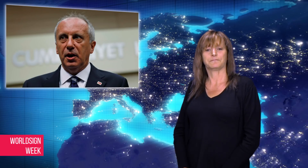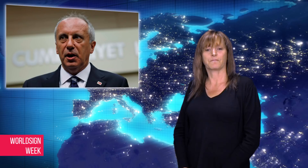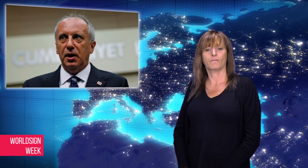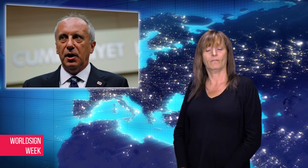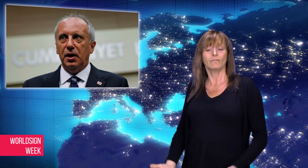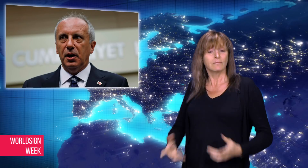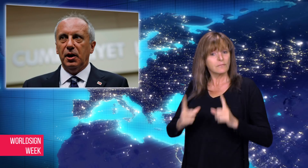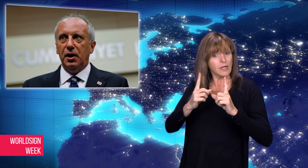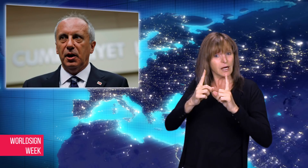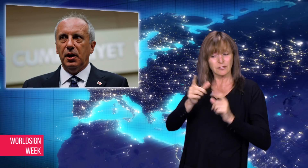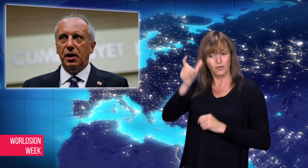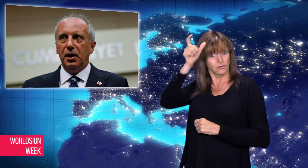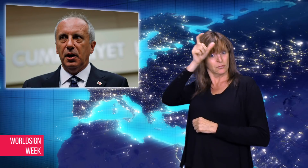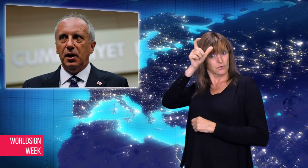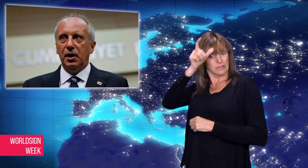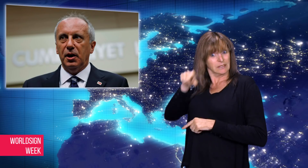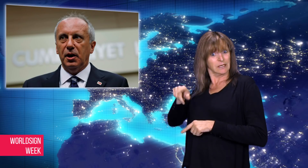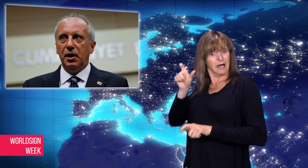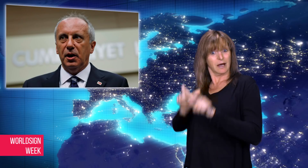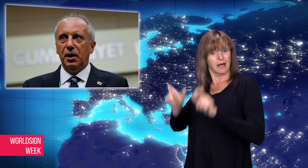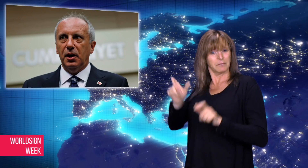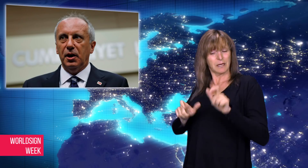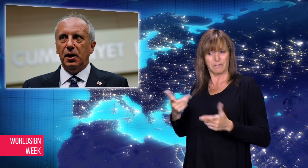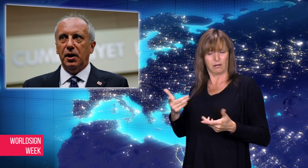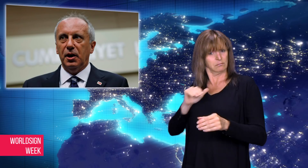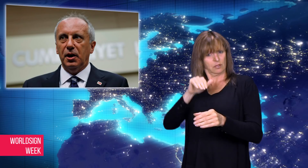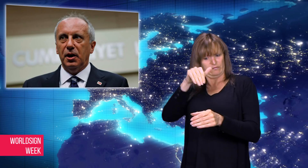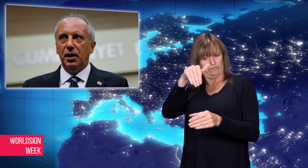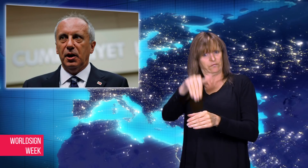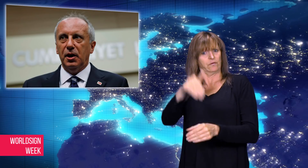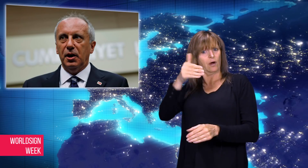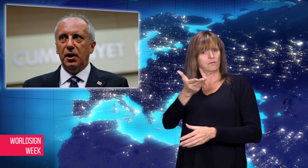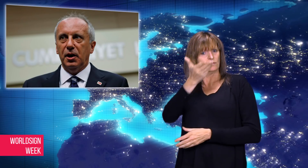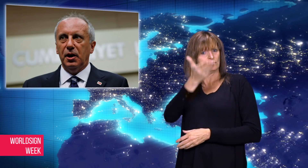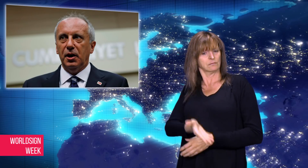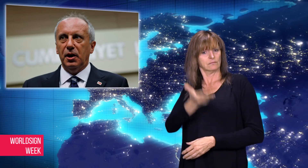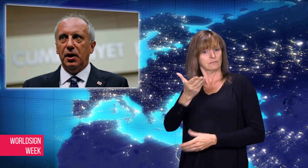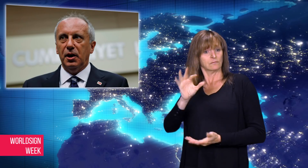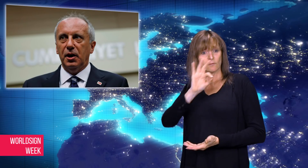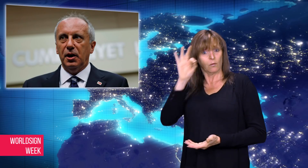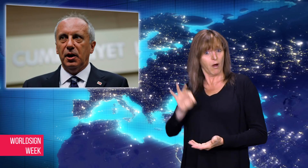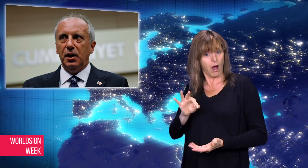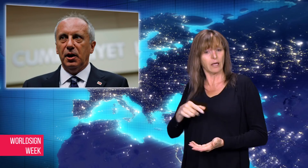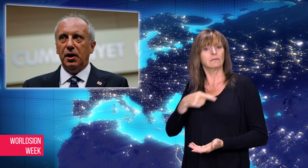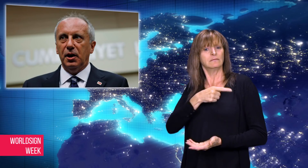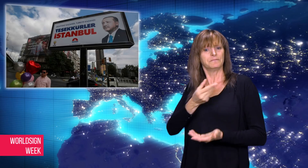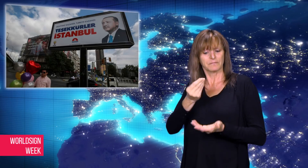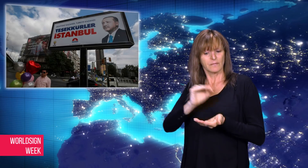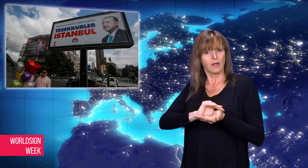making Turkey one of the world’s top